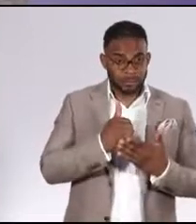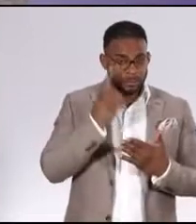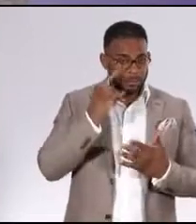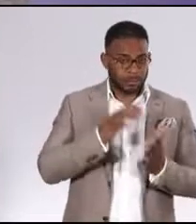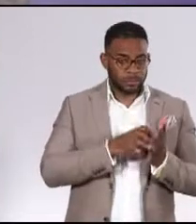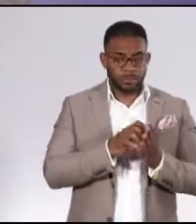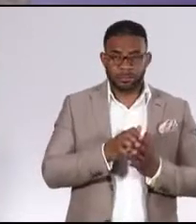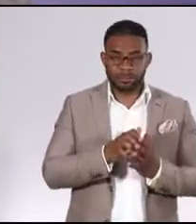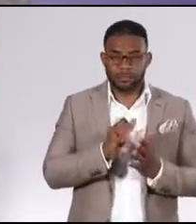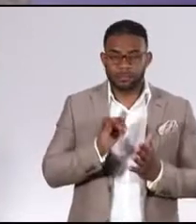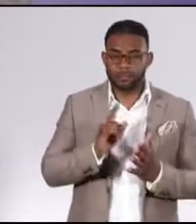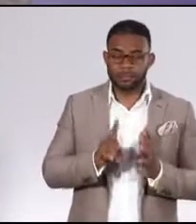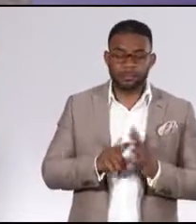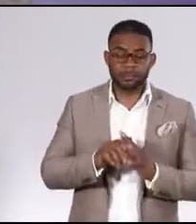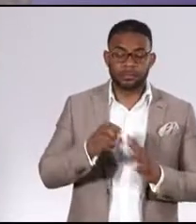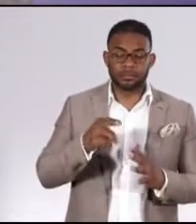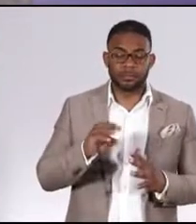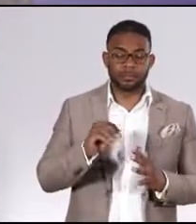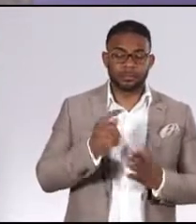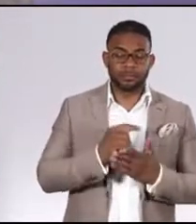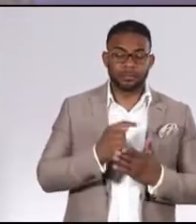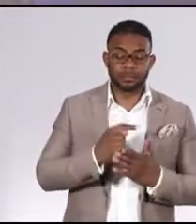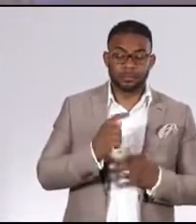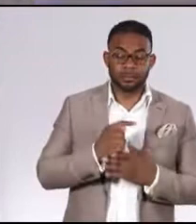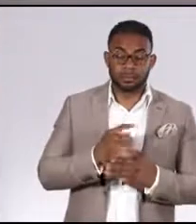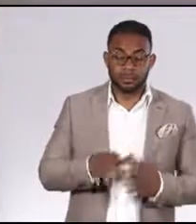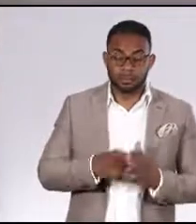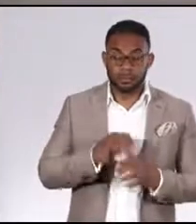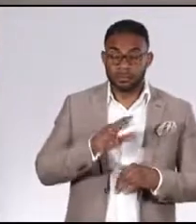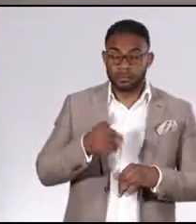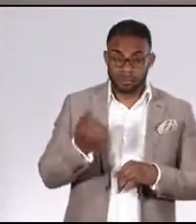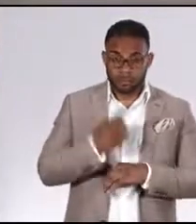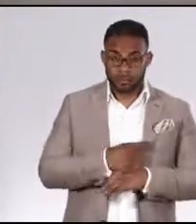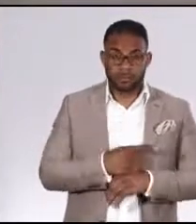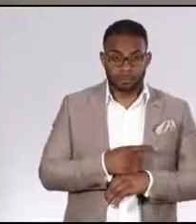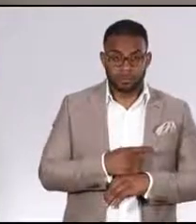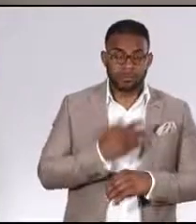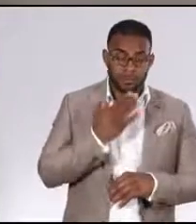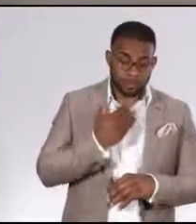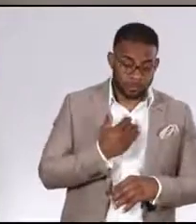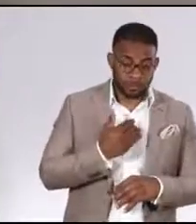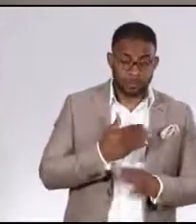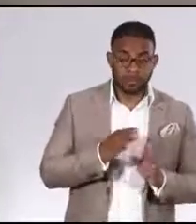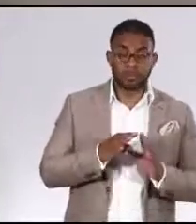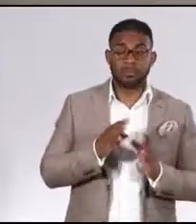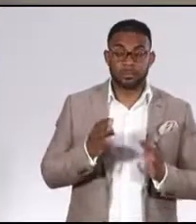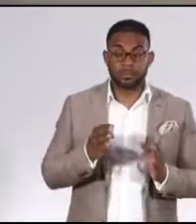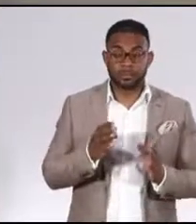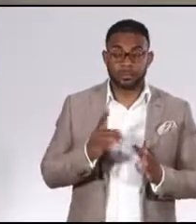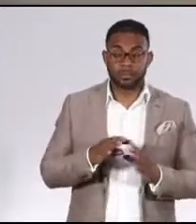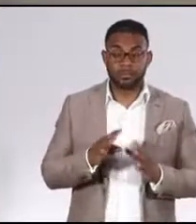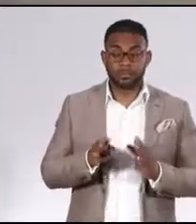His chemotherapy treatments took all day, the chemotherapy suite and open plan to facilitate communication